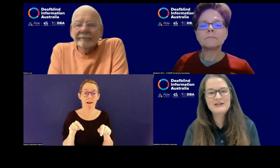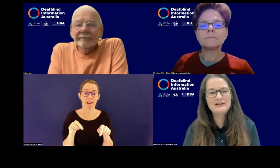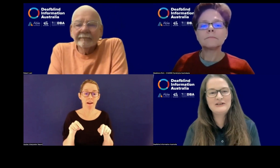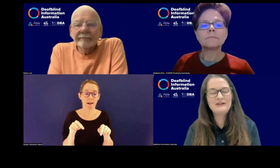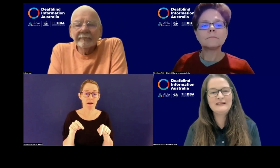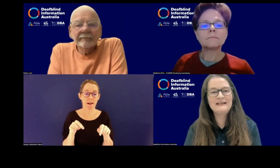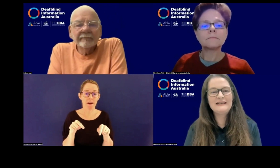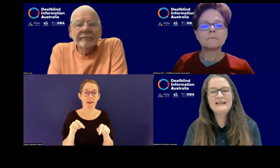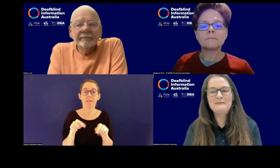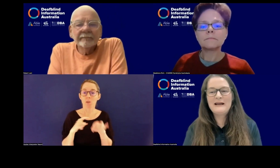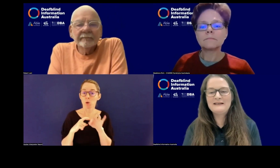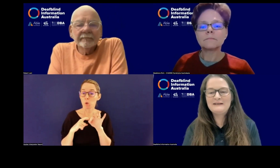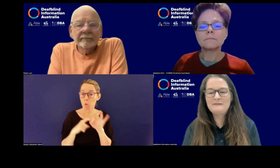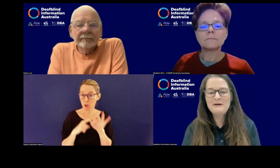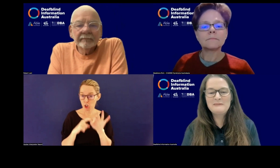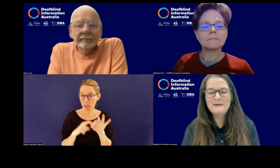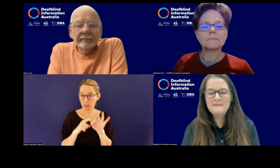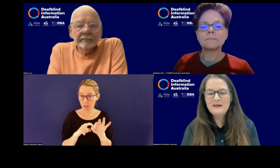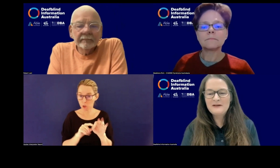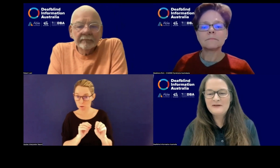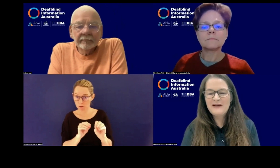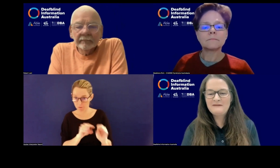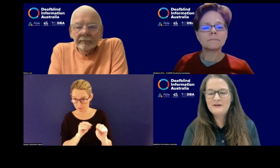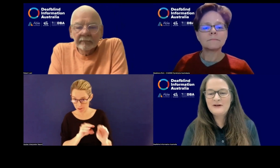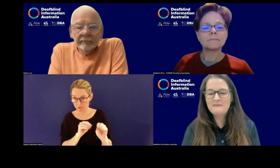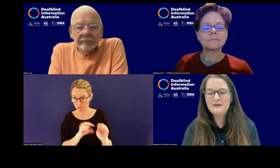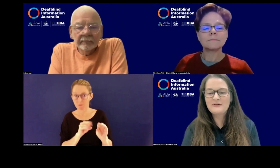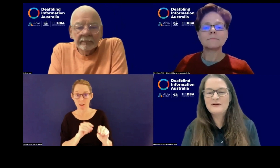to Madelene and Rob, who have had a few come through.